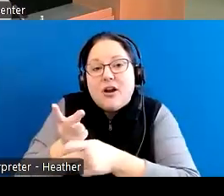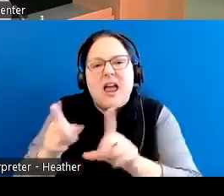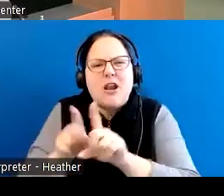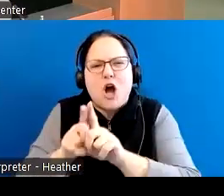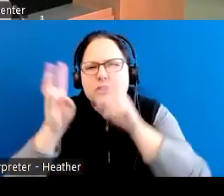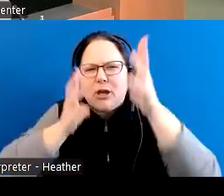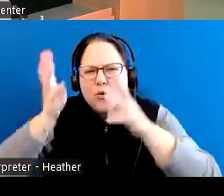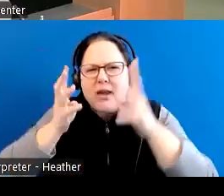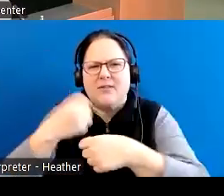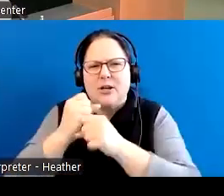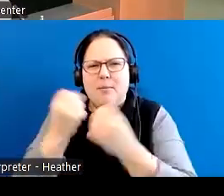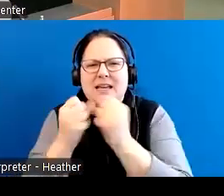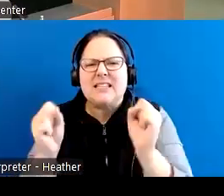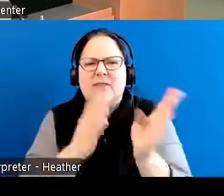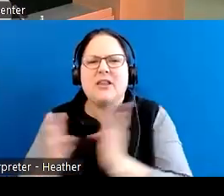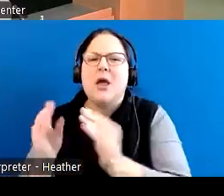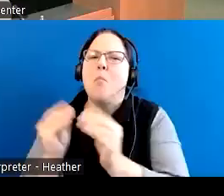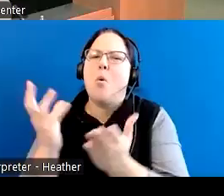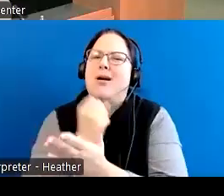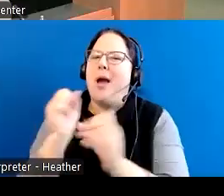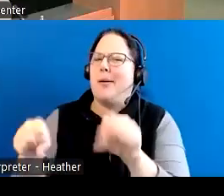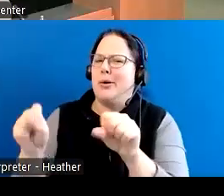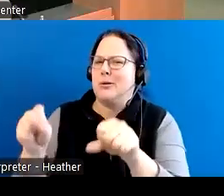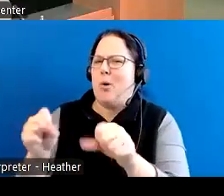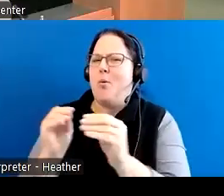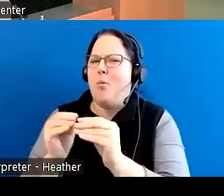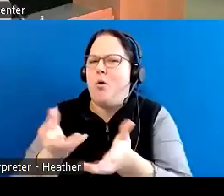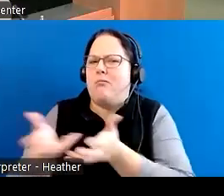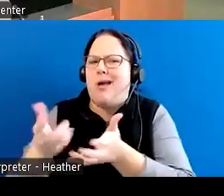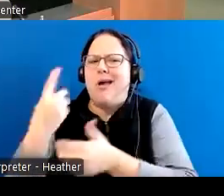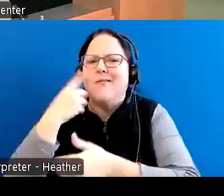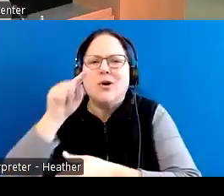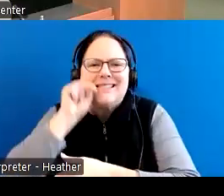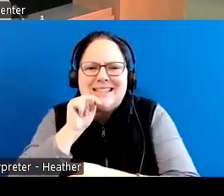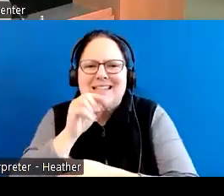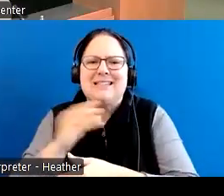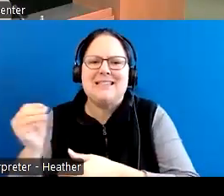plans more usable and engageable um, for teens and their caregivers. But we also had a broader